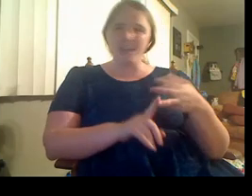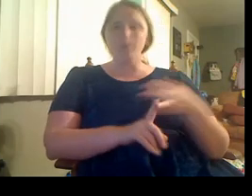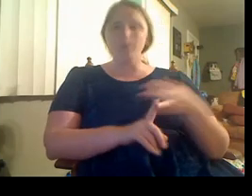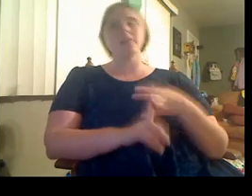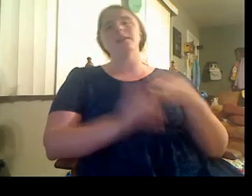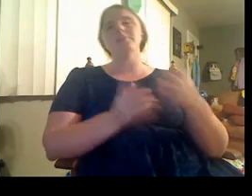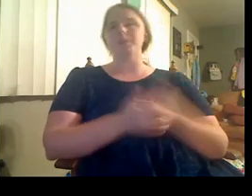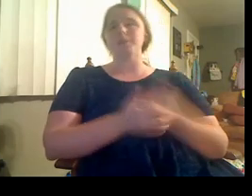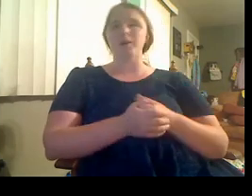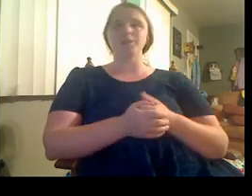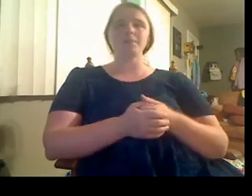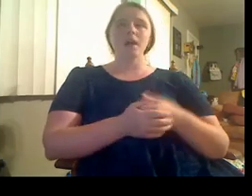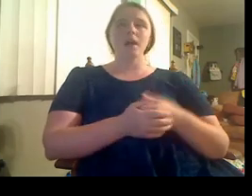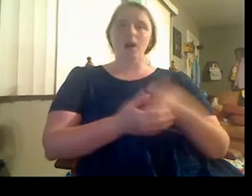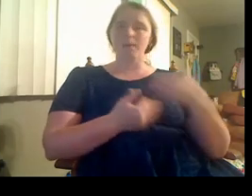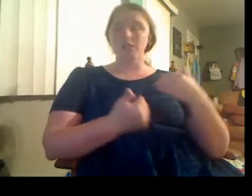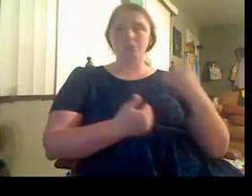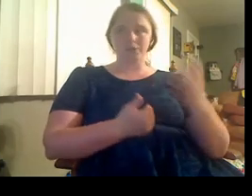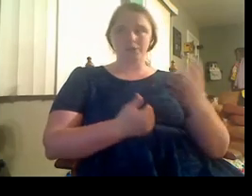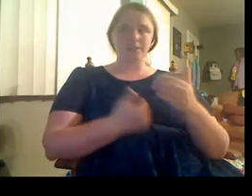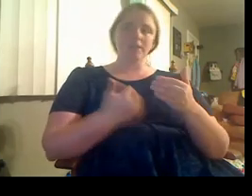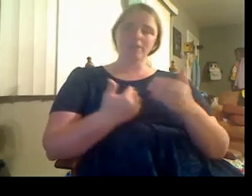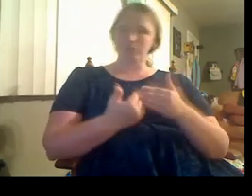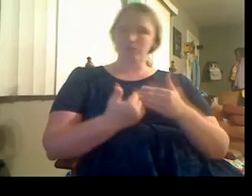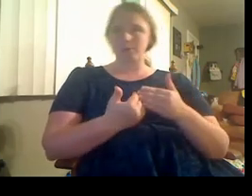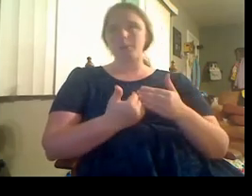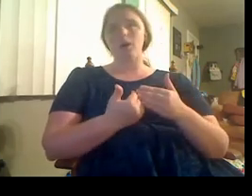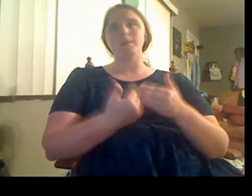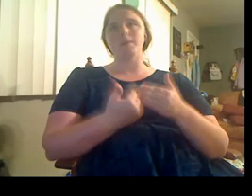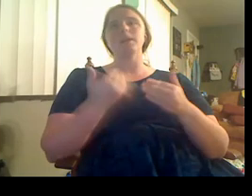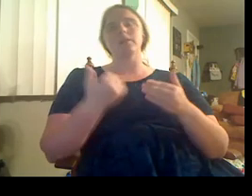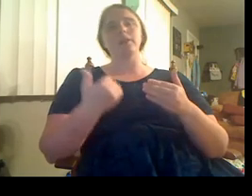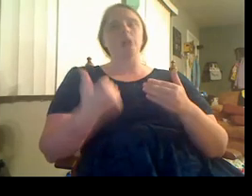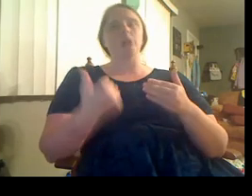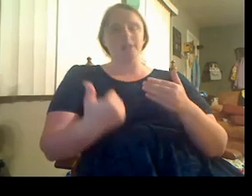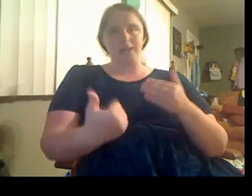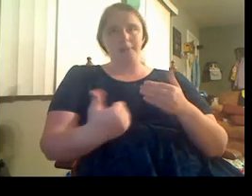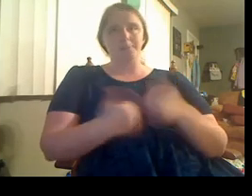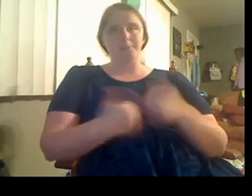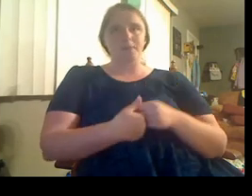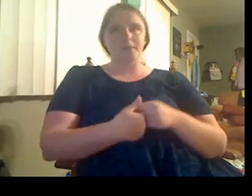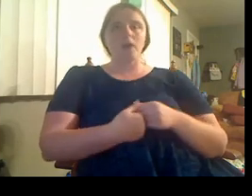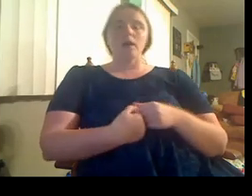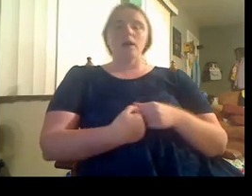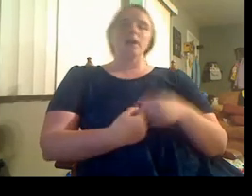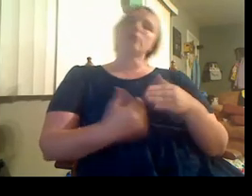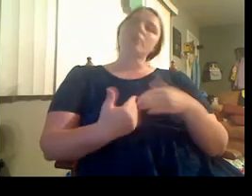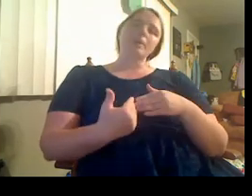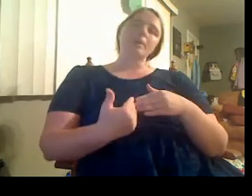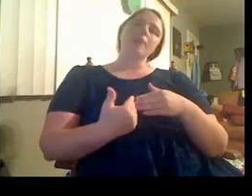anyone to split the part. Each person that shows up to public comment gets their alloted time. In your public comment